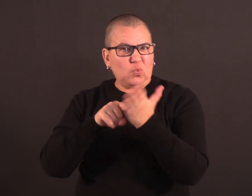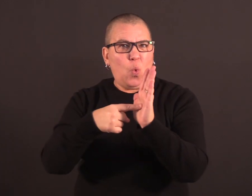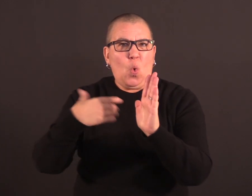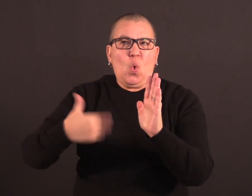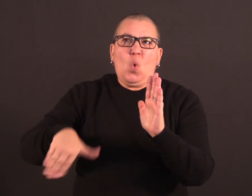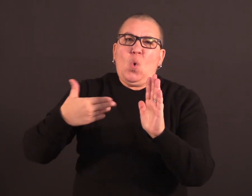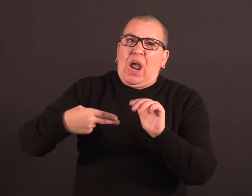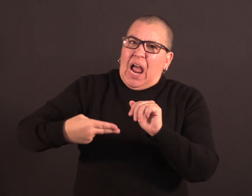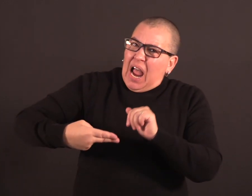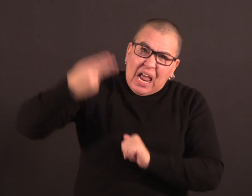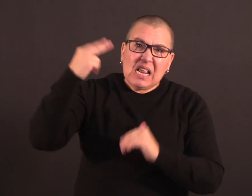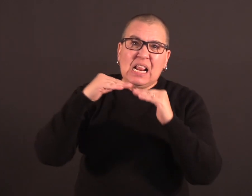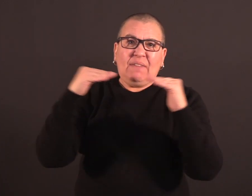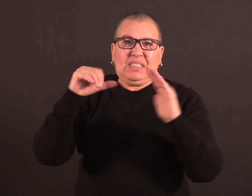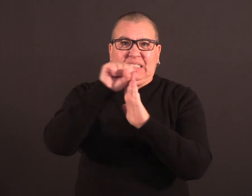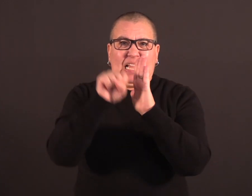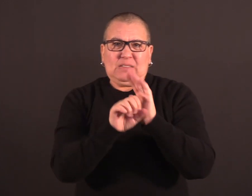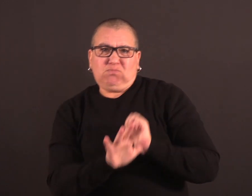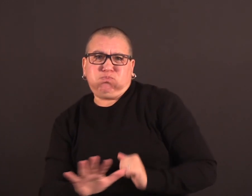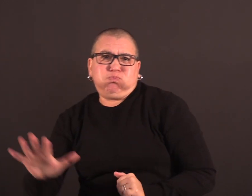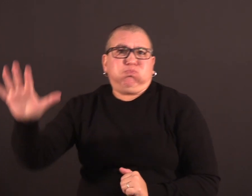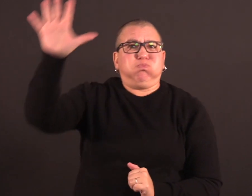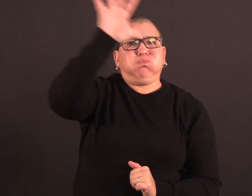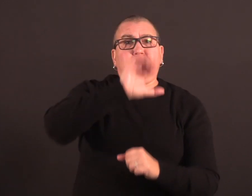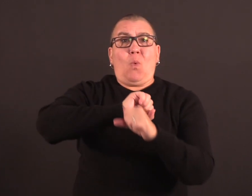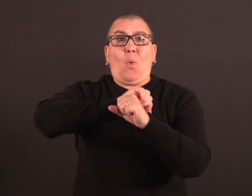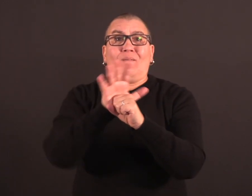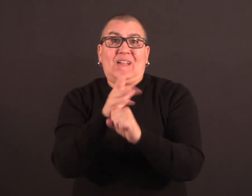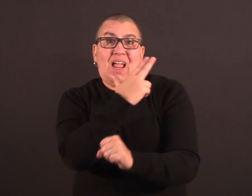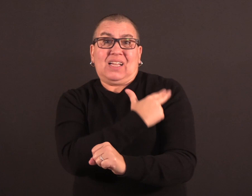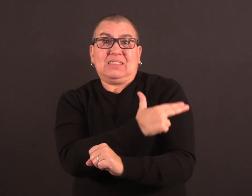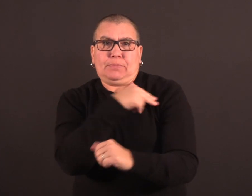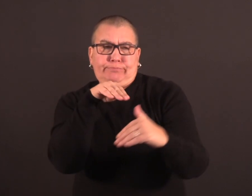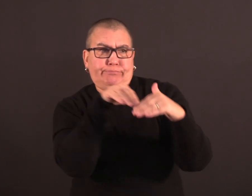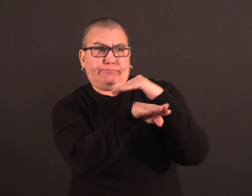The health department’s data also show continued relatively high